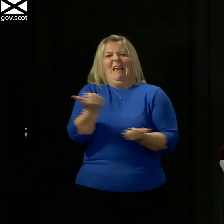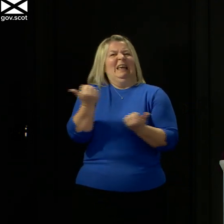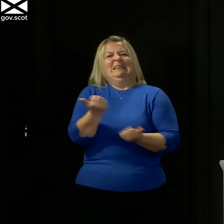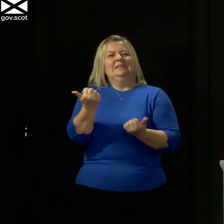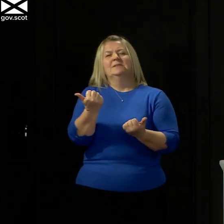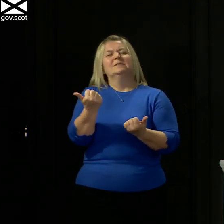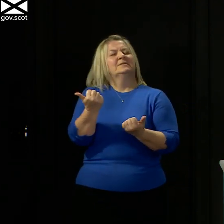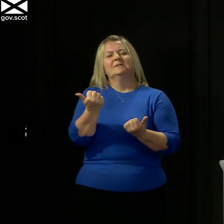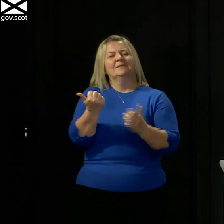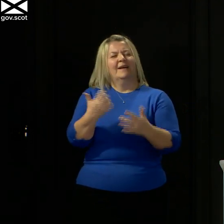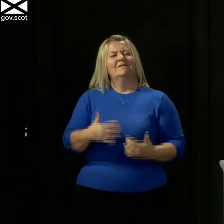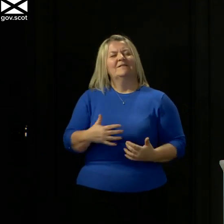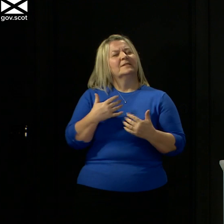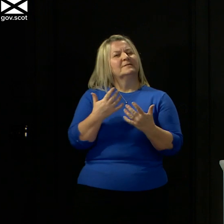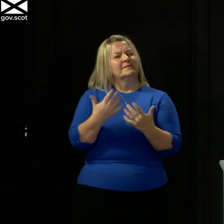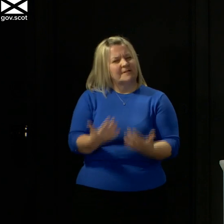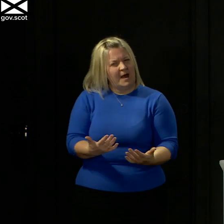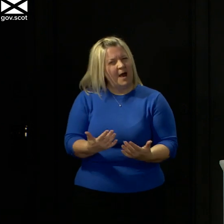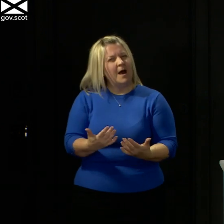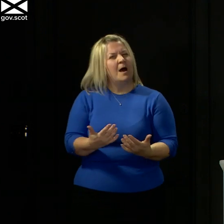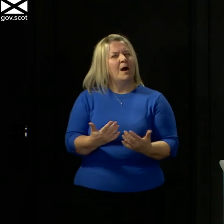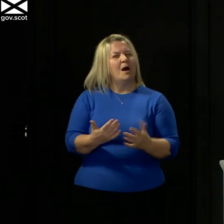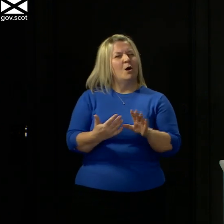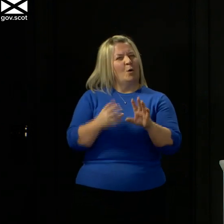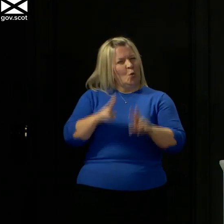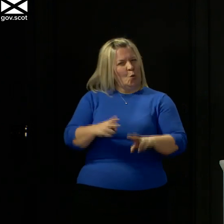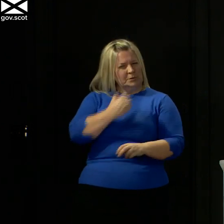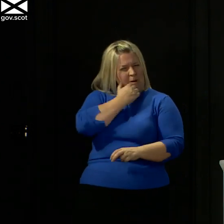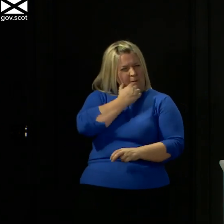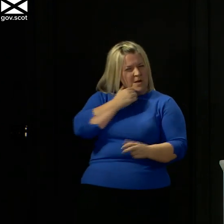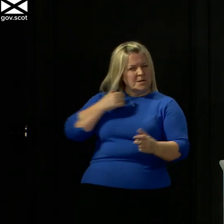seeing and the figures that have been reported over a number of days now show